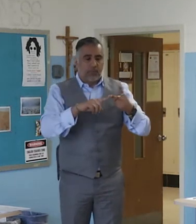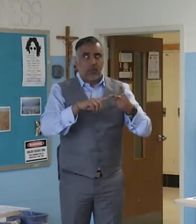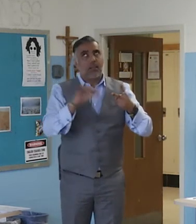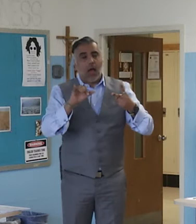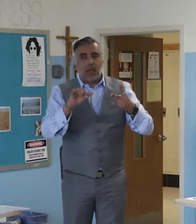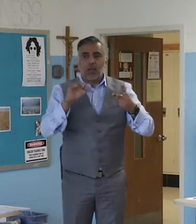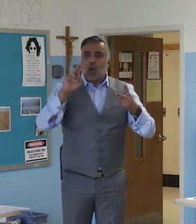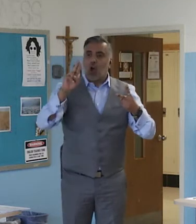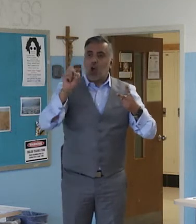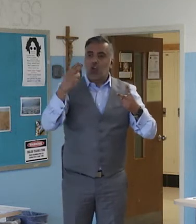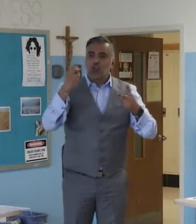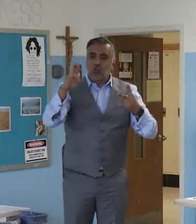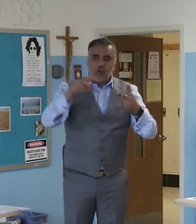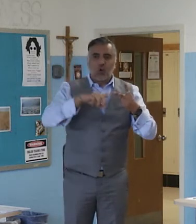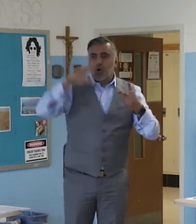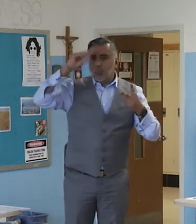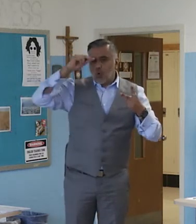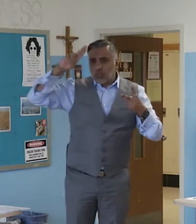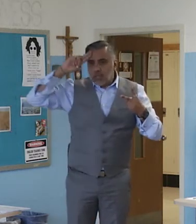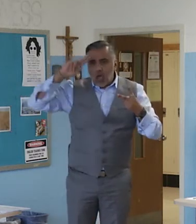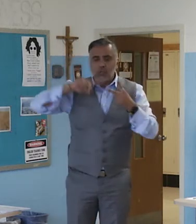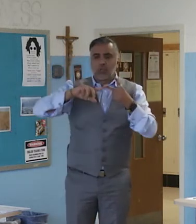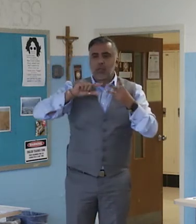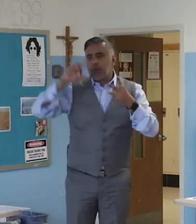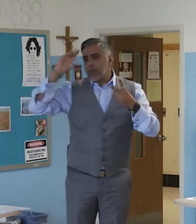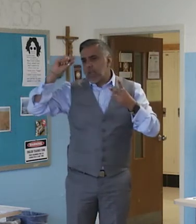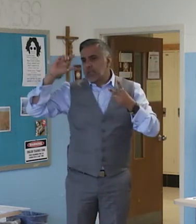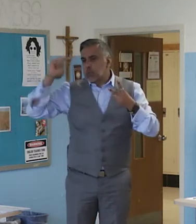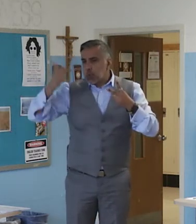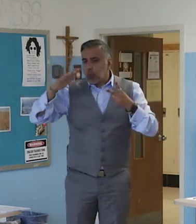an usher, or Boy Scouts, or the men's group or whatever, but we're down to 3%